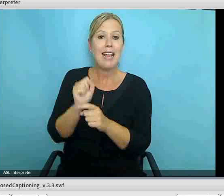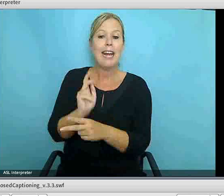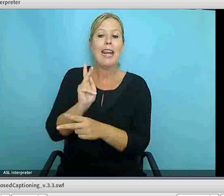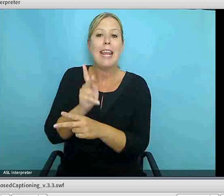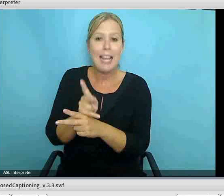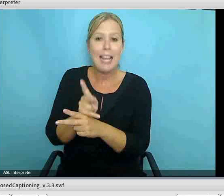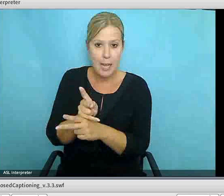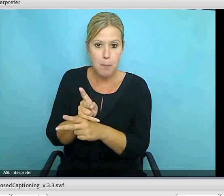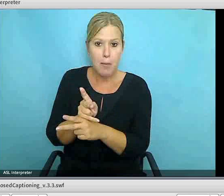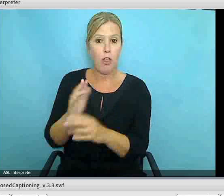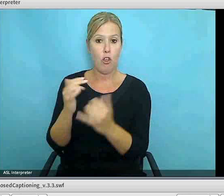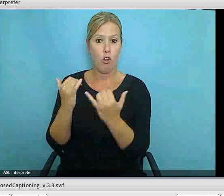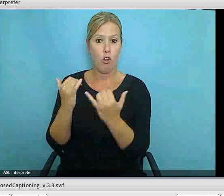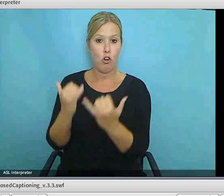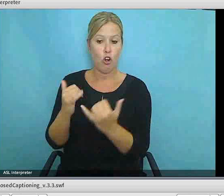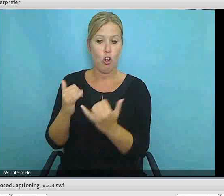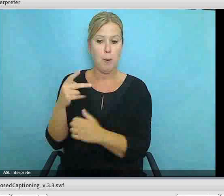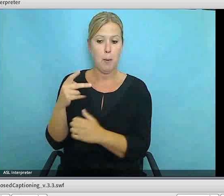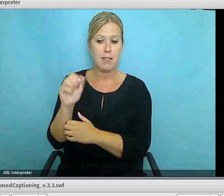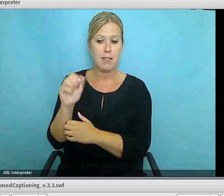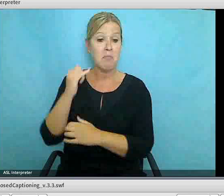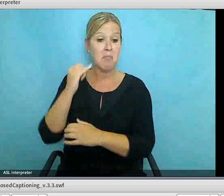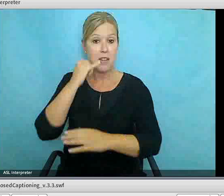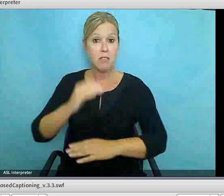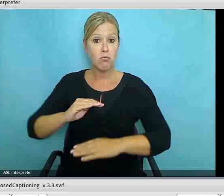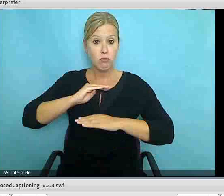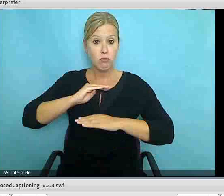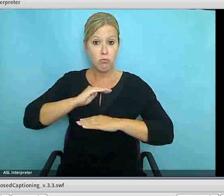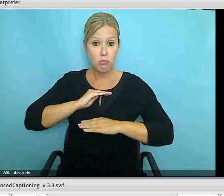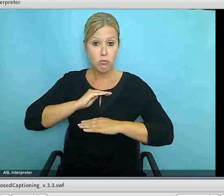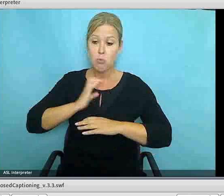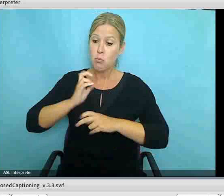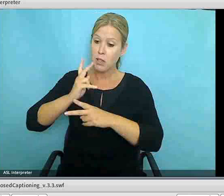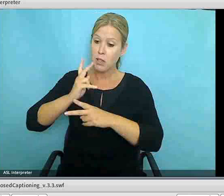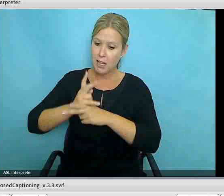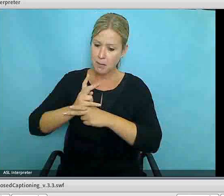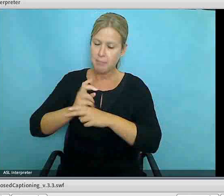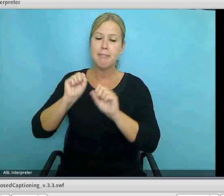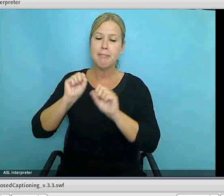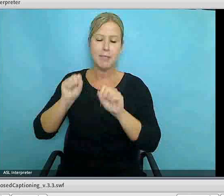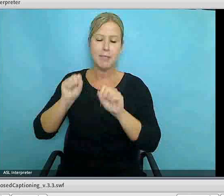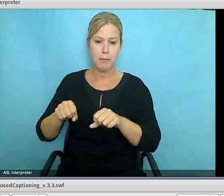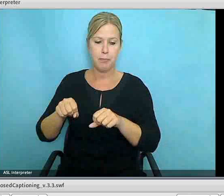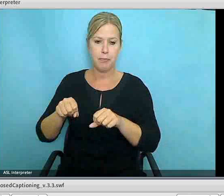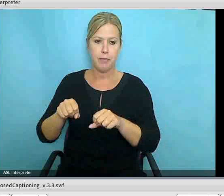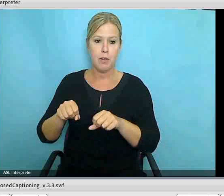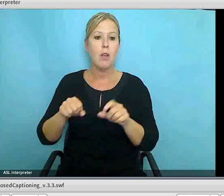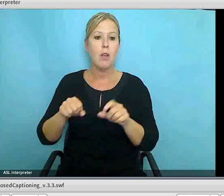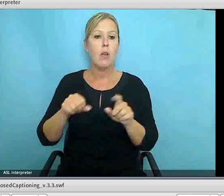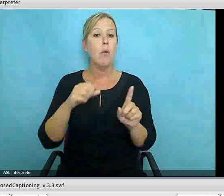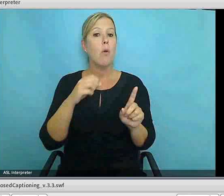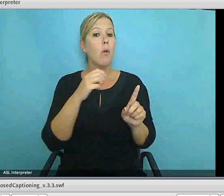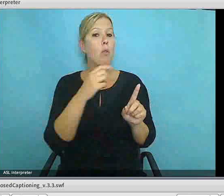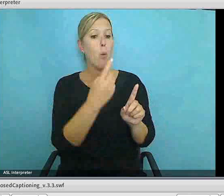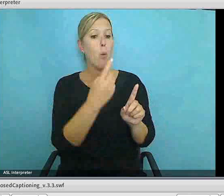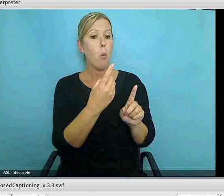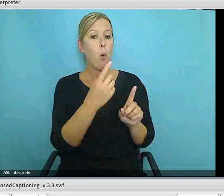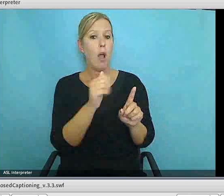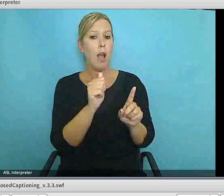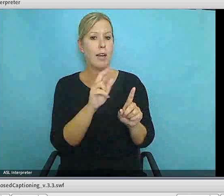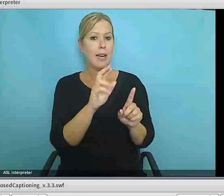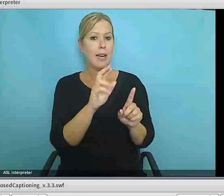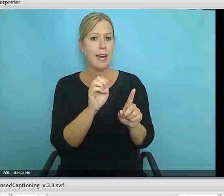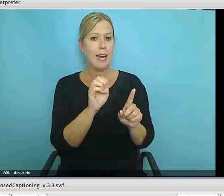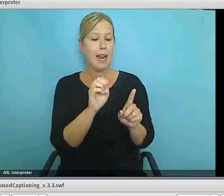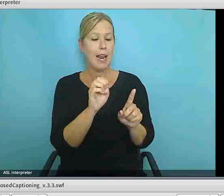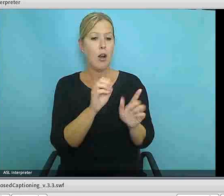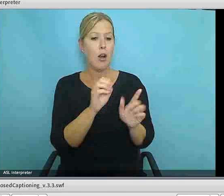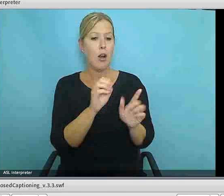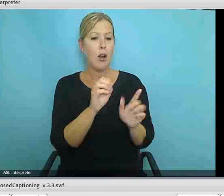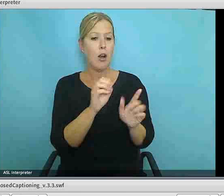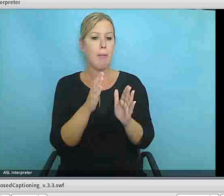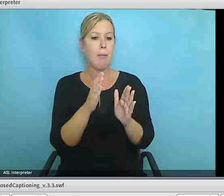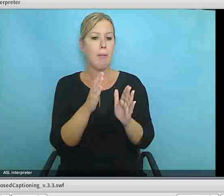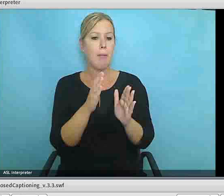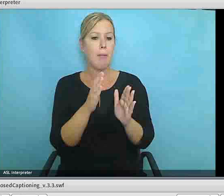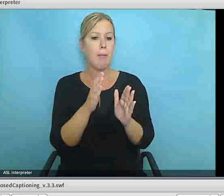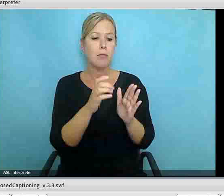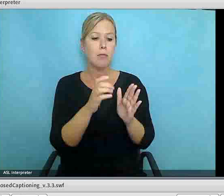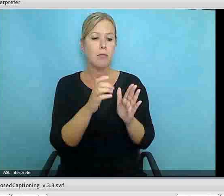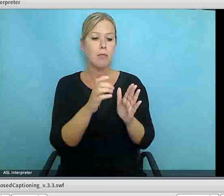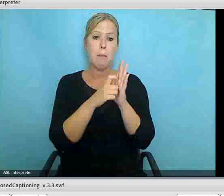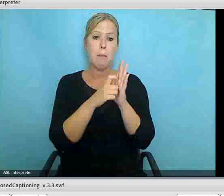The One Care plan must pay the fiscal intermediary that's currently in place so that their current